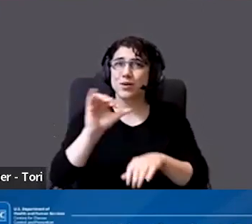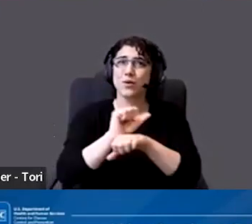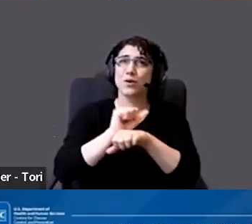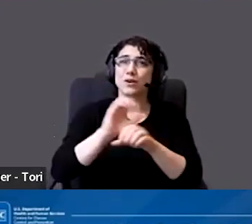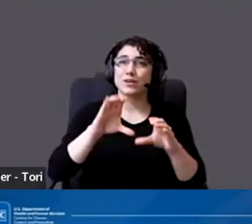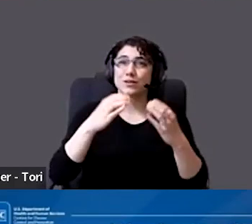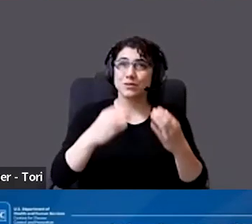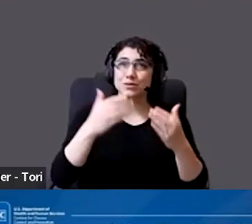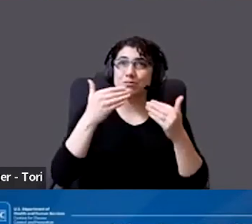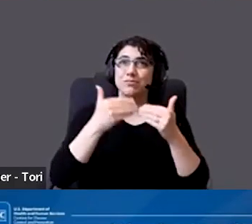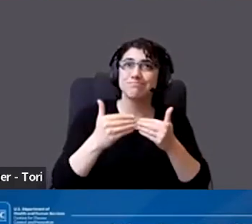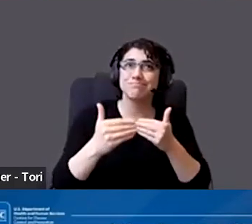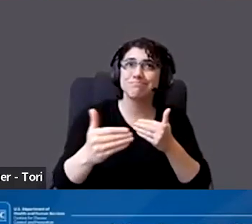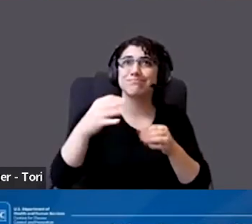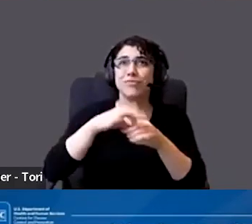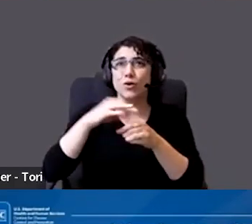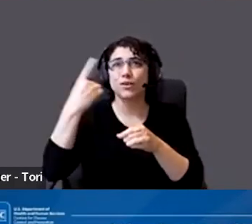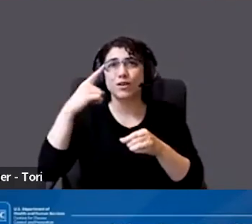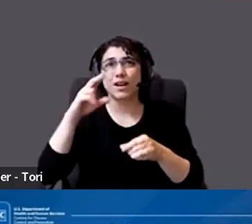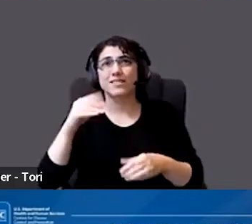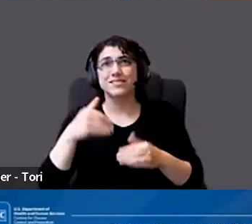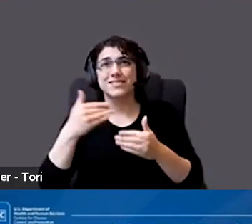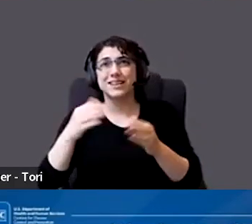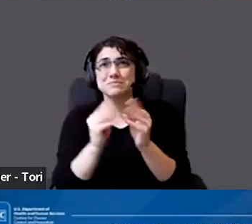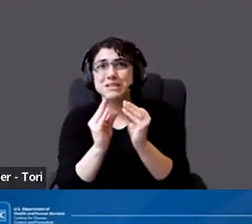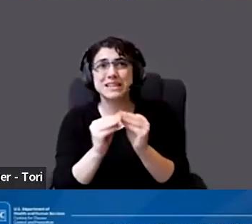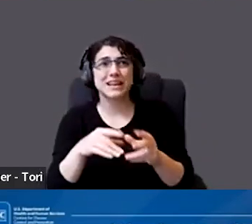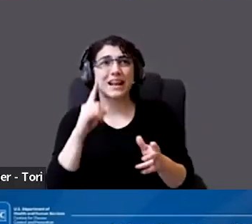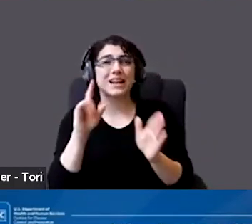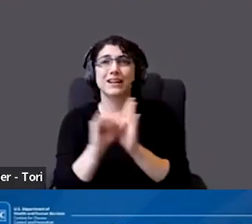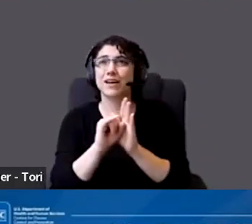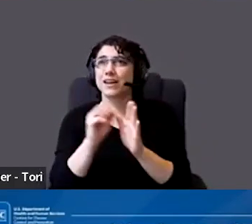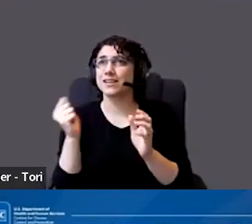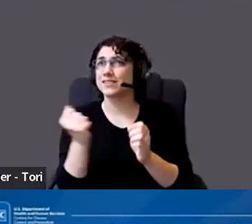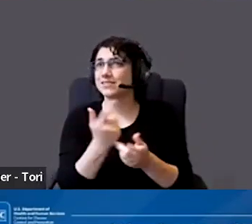on the issues that have already been identified. And then on Health Equity, Daniel and Monica, ooh,